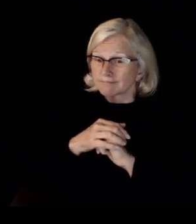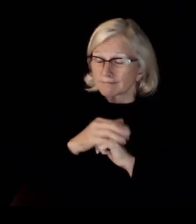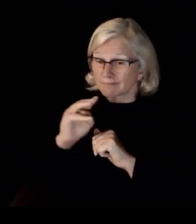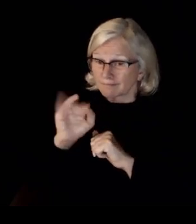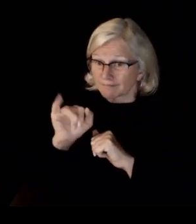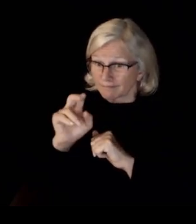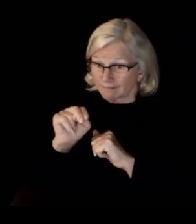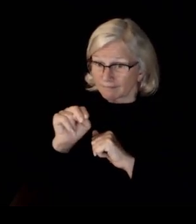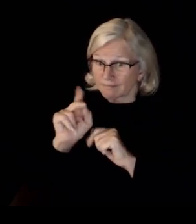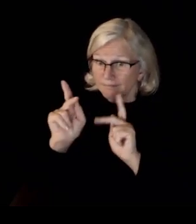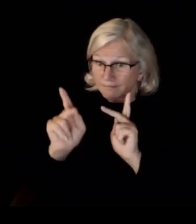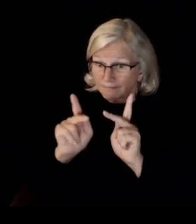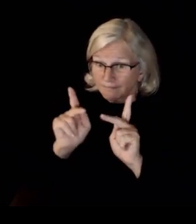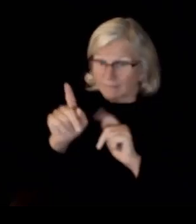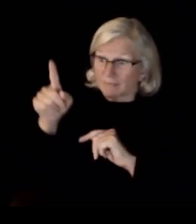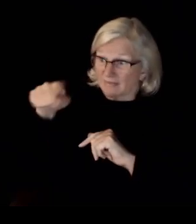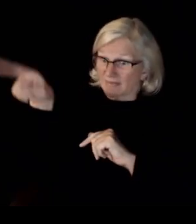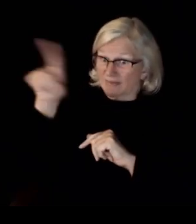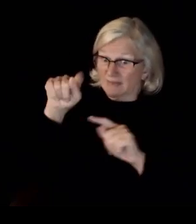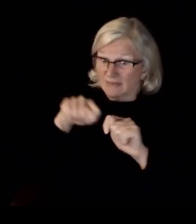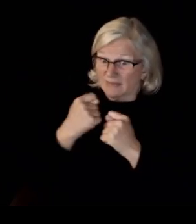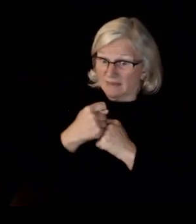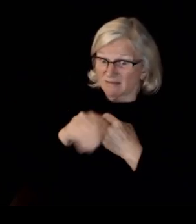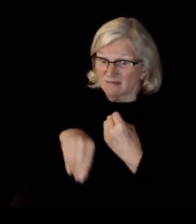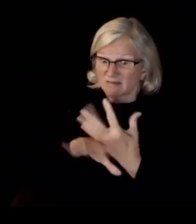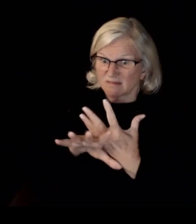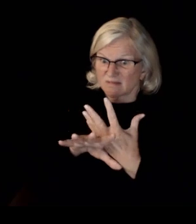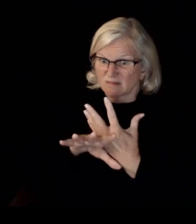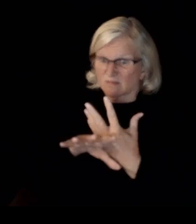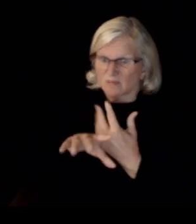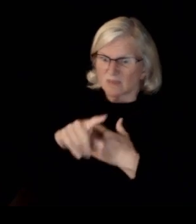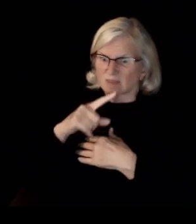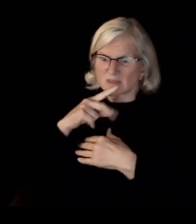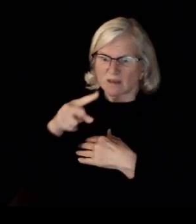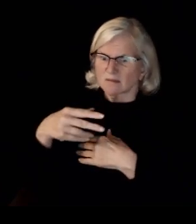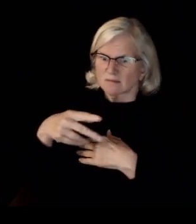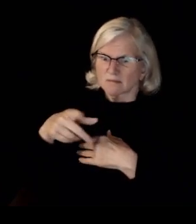doesn't indicate that we're in some crisis that we haven't been talking about but as